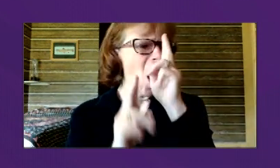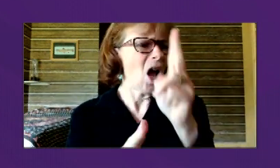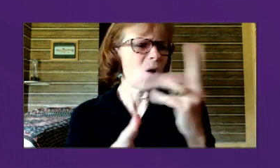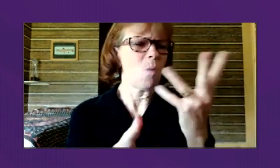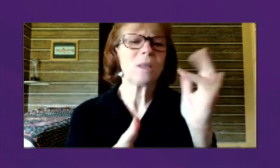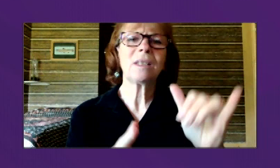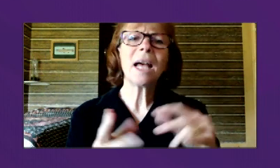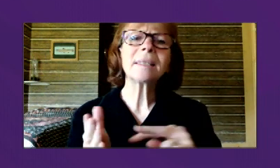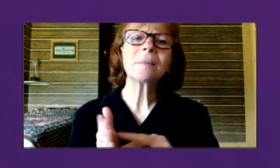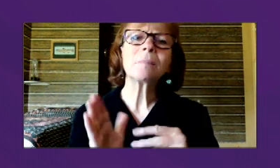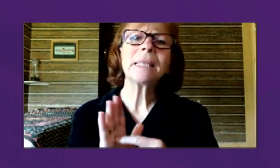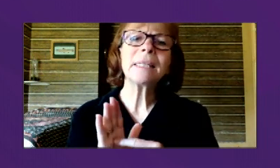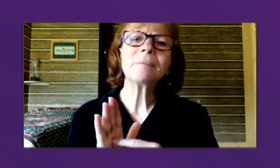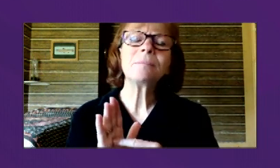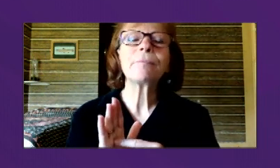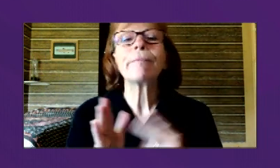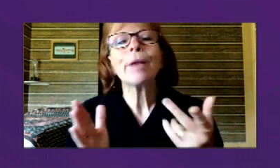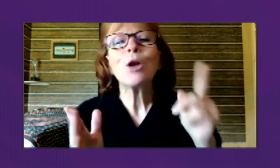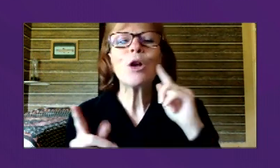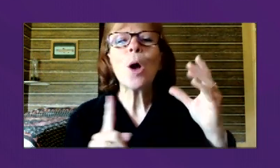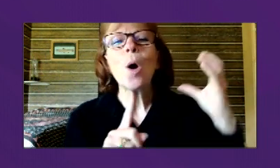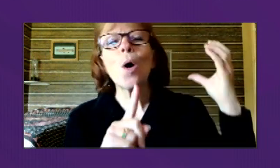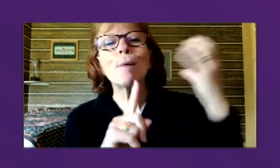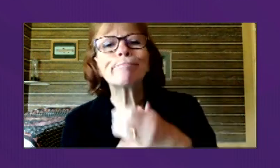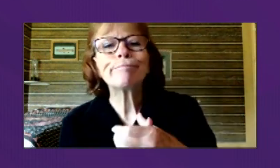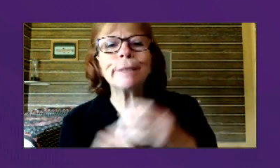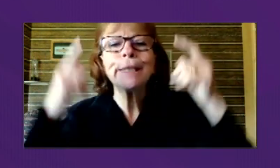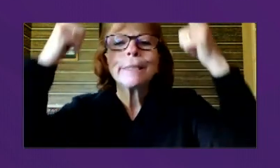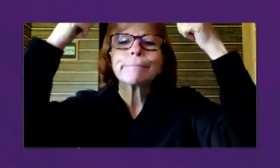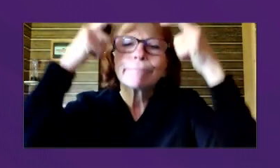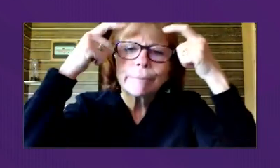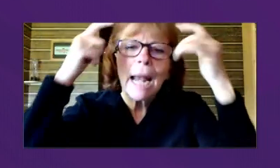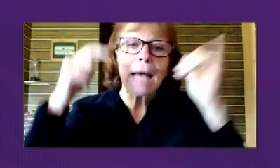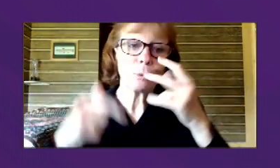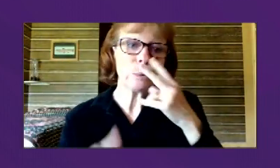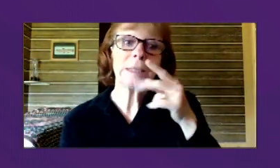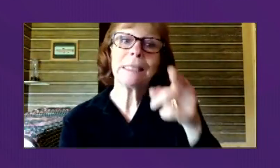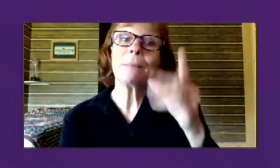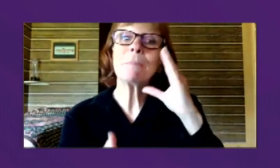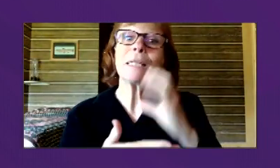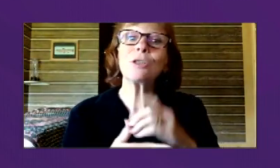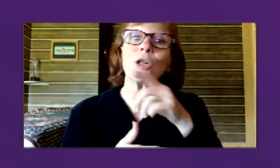that wearing a costume or paper headdress like we can see on our slide is a way of honoring native